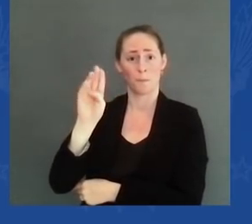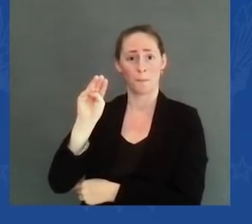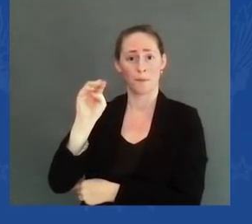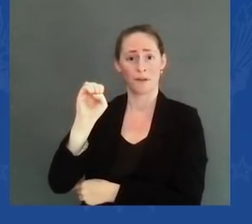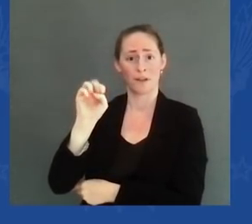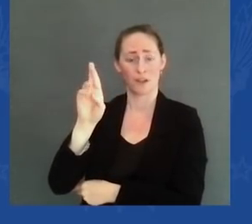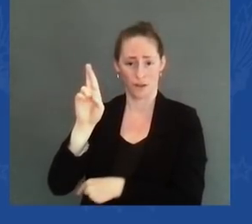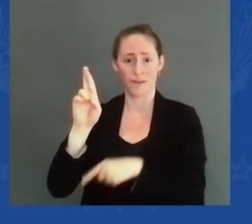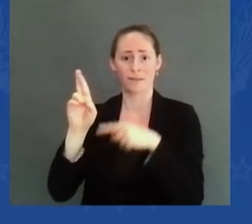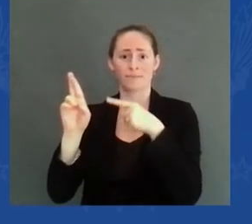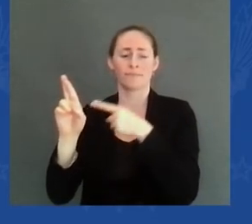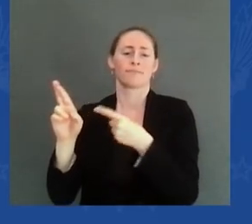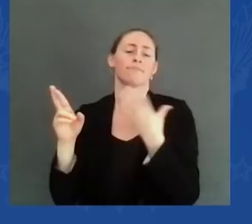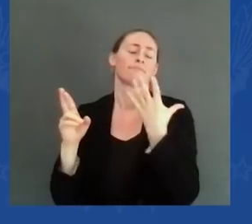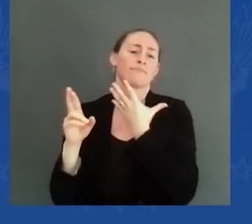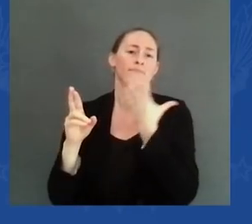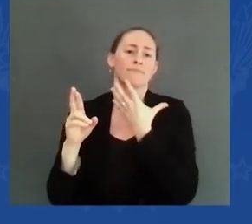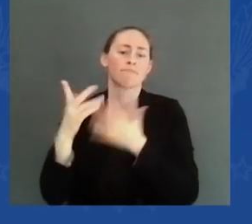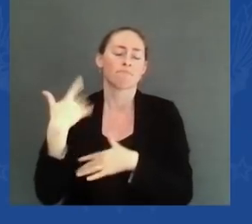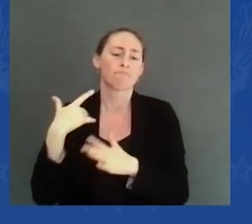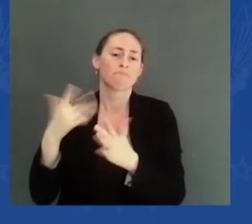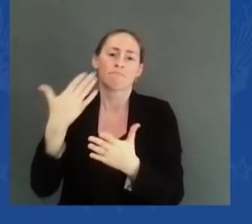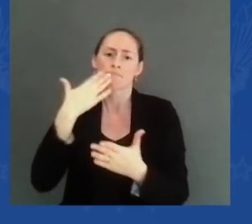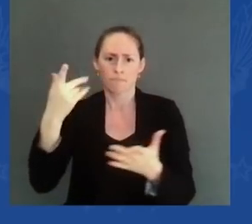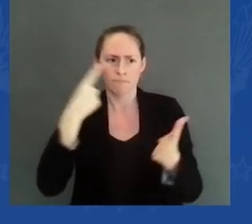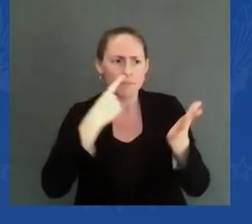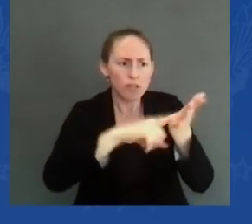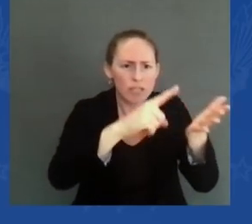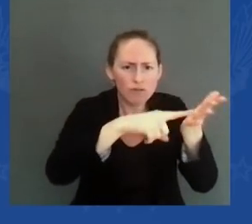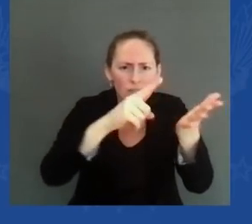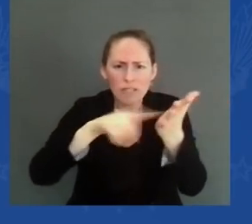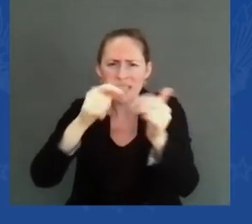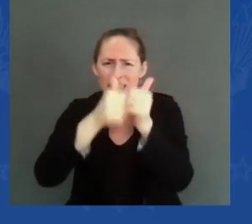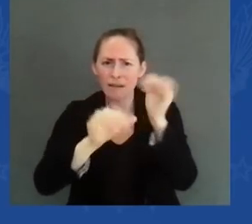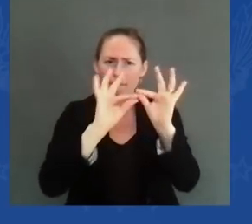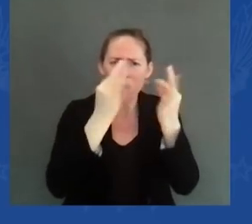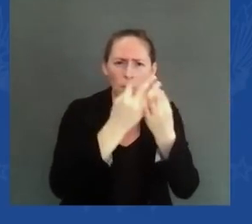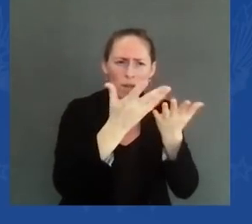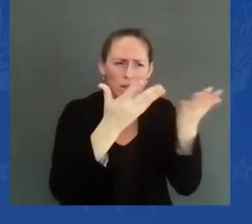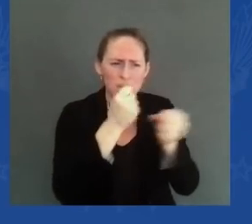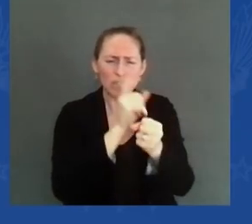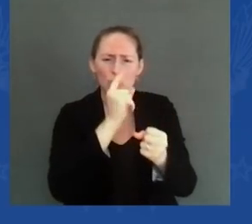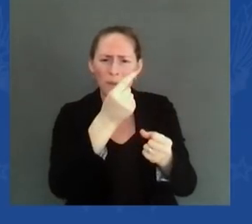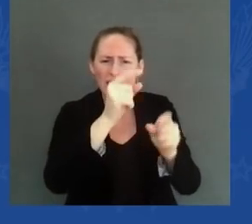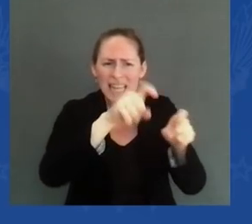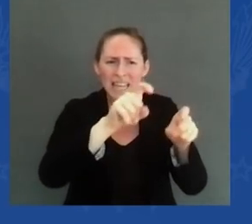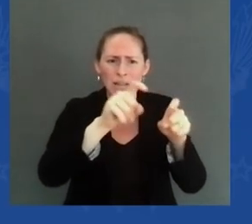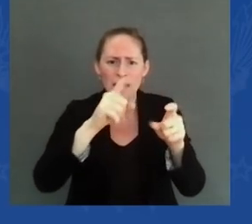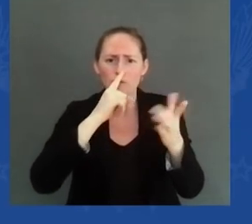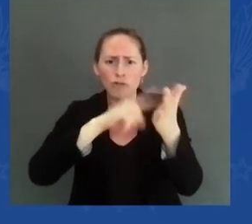He's been working since super storm Sandy to make sure that we have better resilience, so that he's gotten the Army Corps to work.